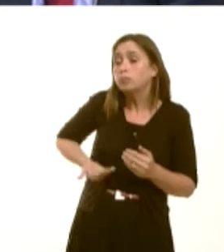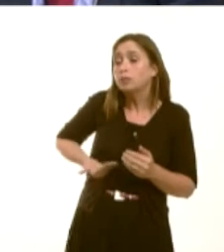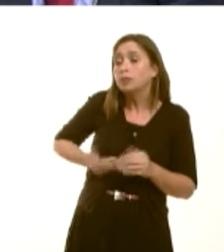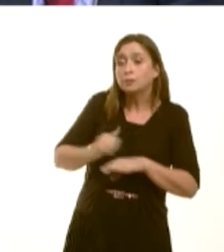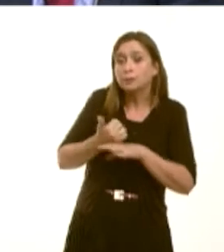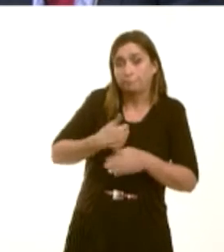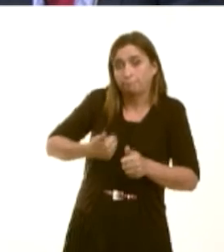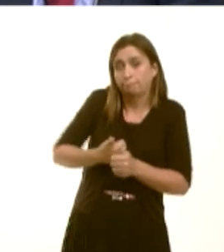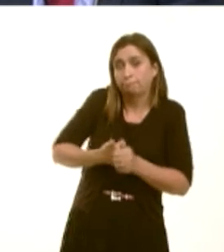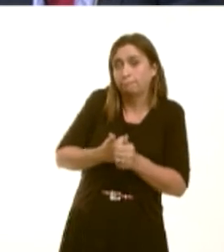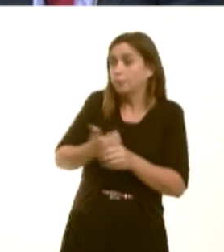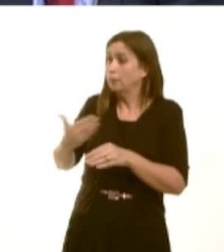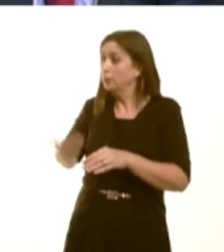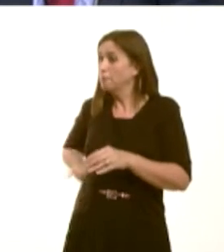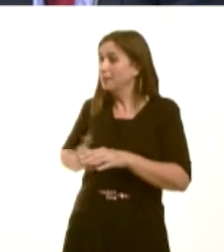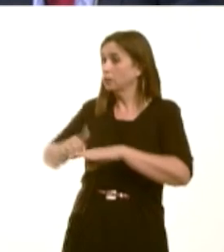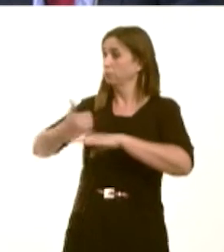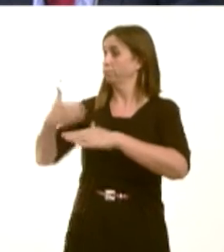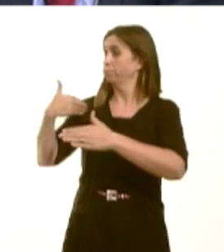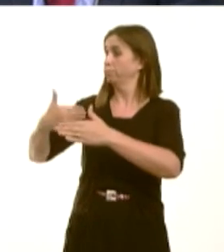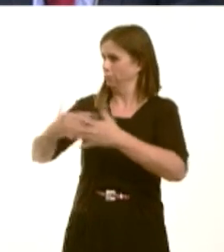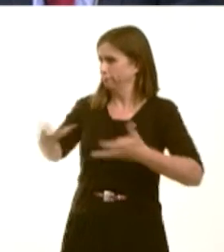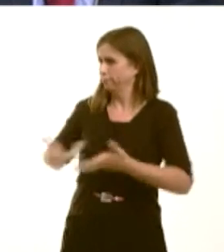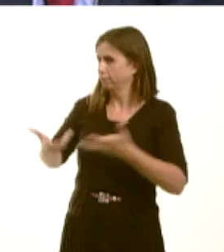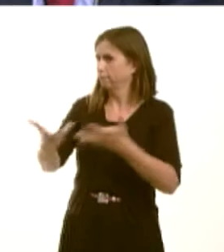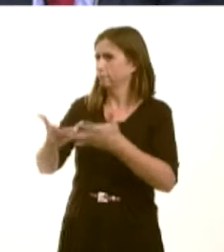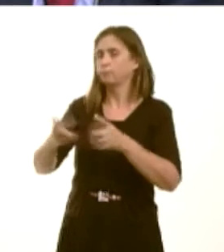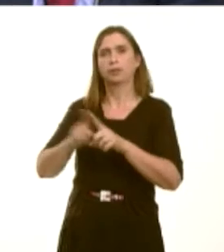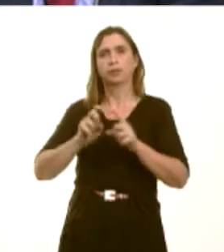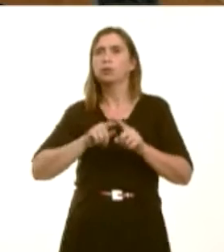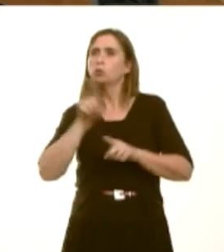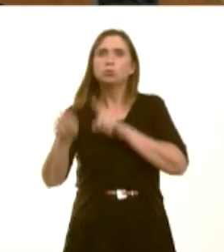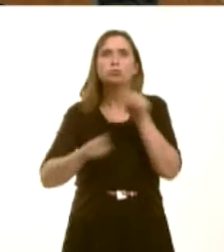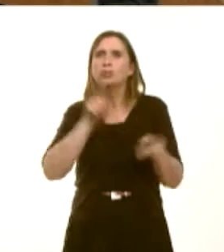infrastructure improvements, reviewing business rates policy and promoting Wales as a tourism destination.